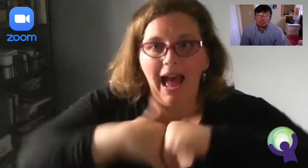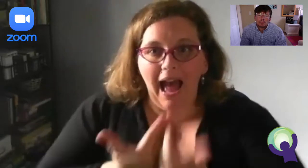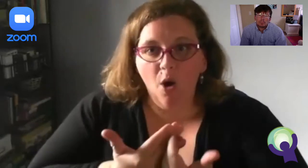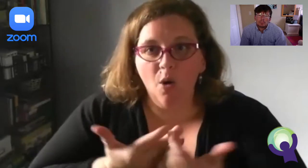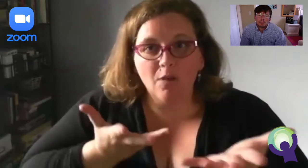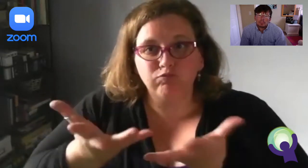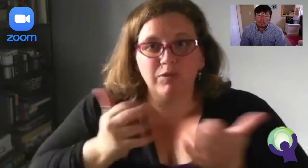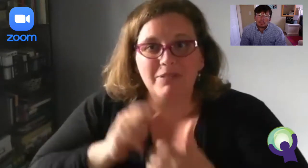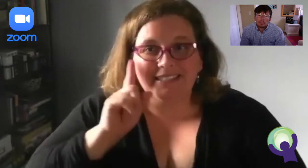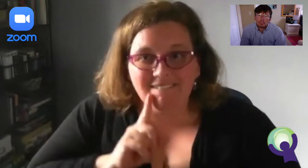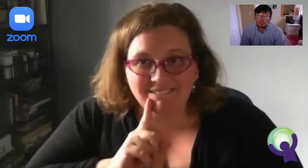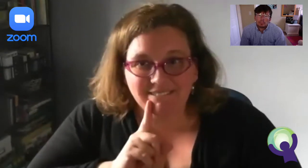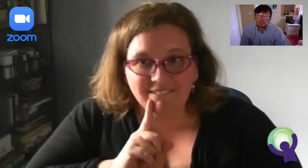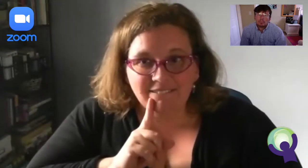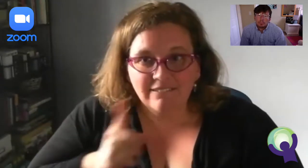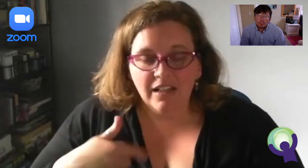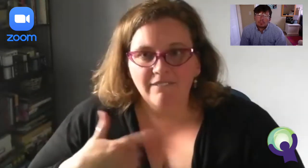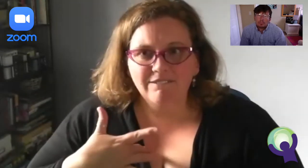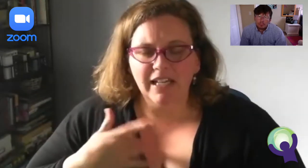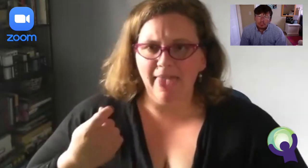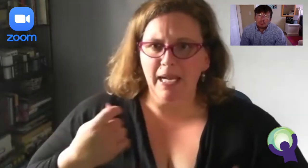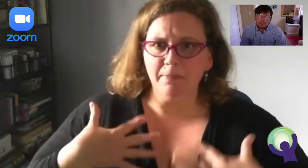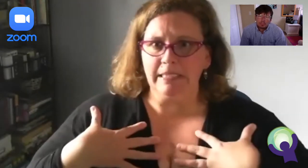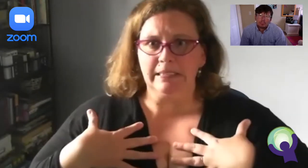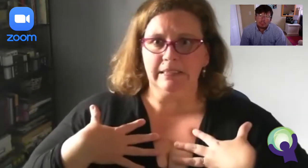they don't necessarily know how to communicate with people who are deaf